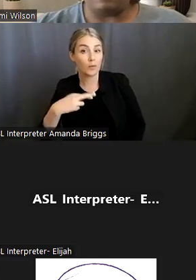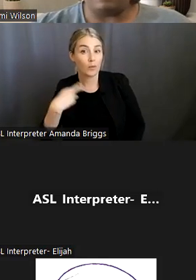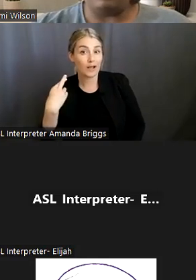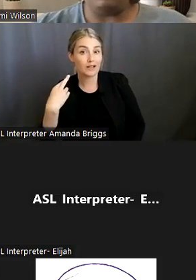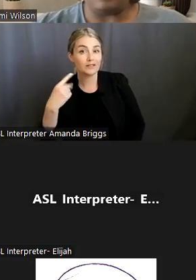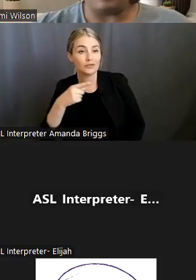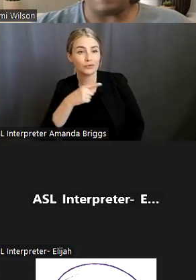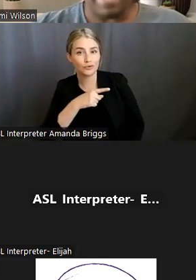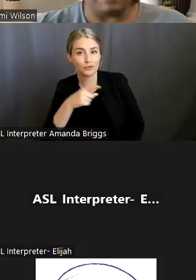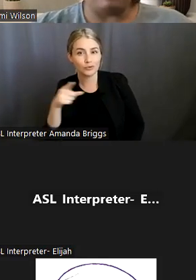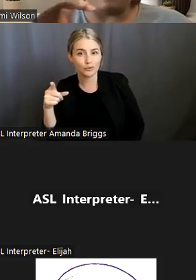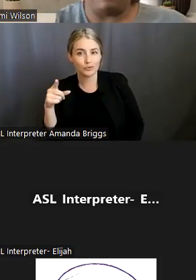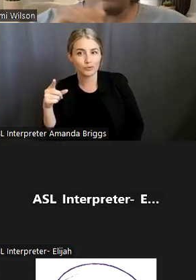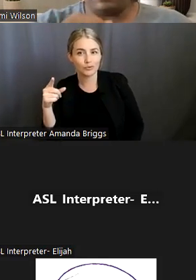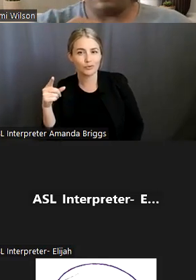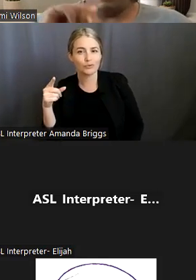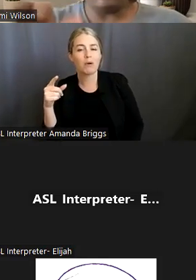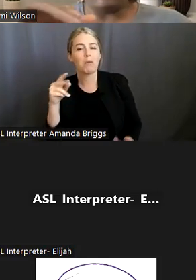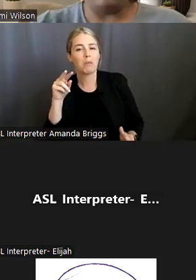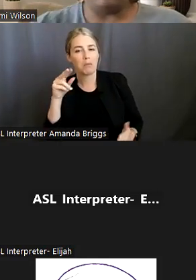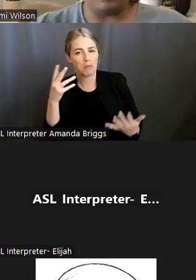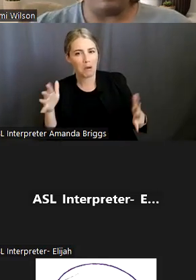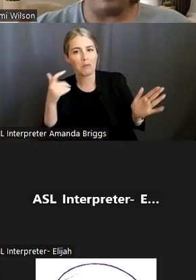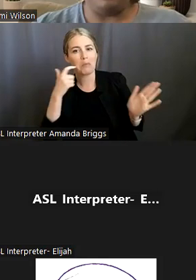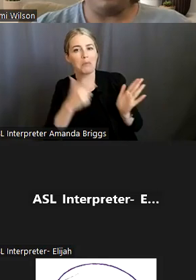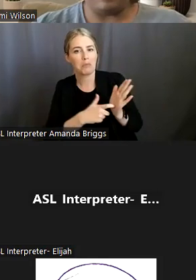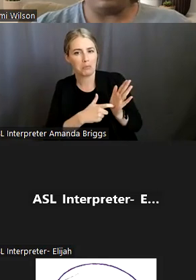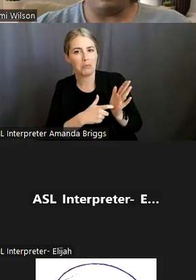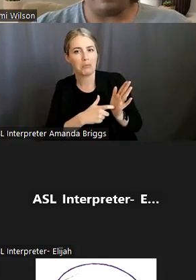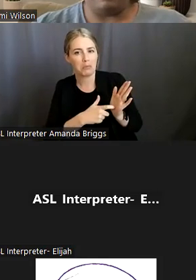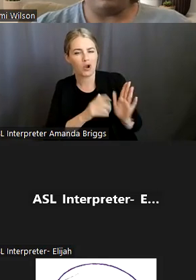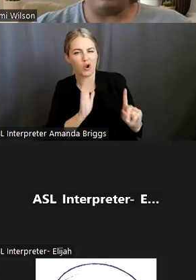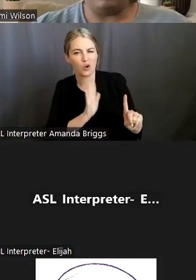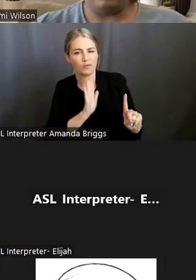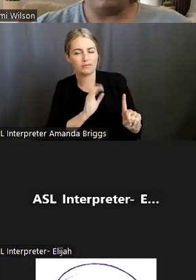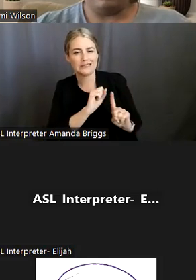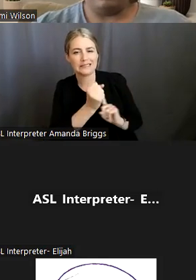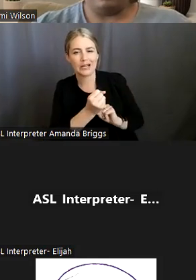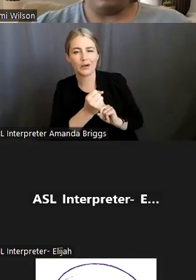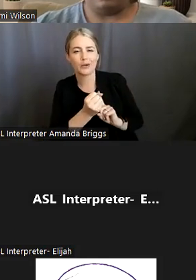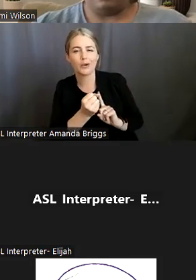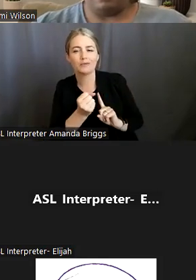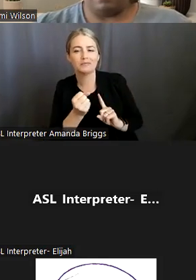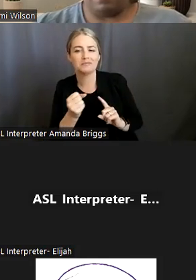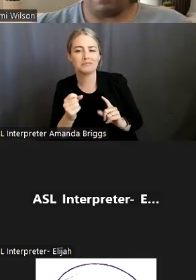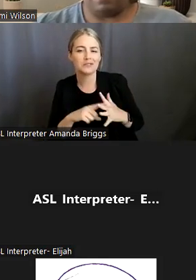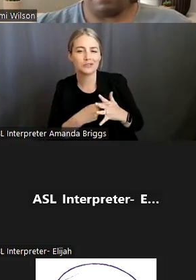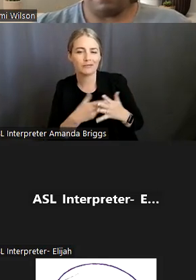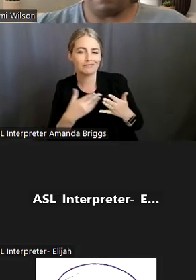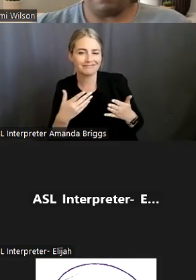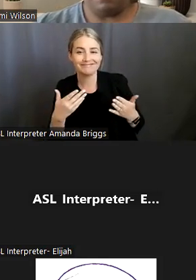you identify from this particular scenario? Let's start there.